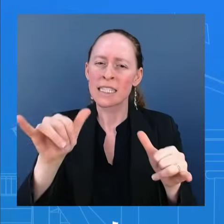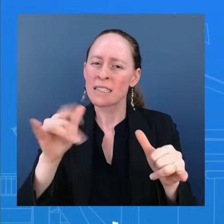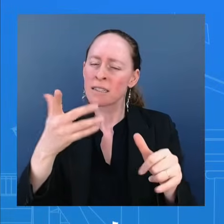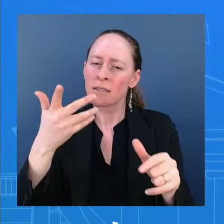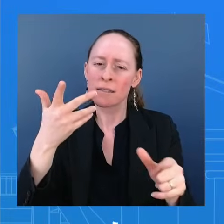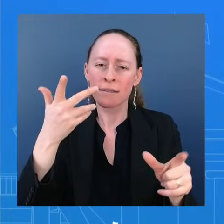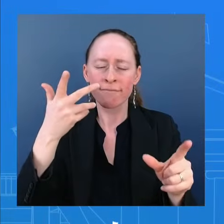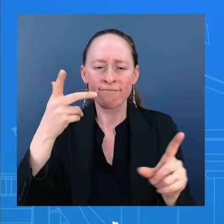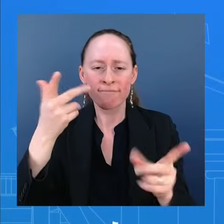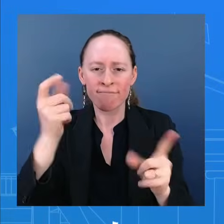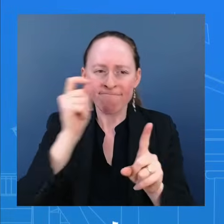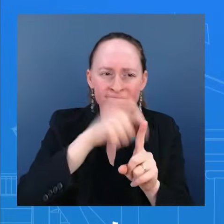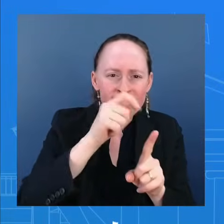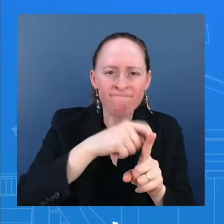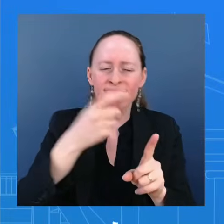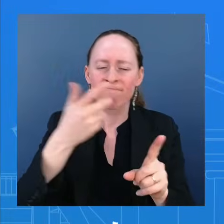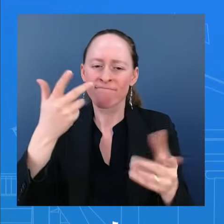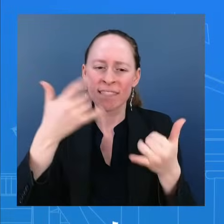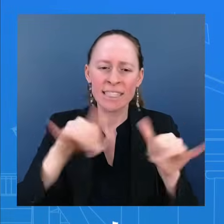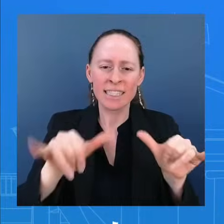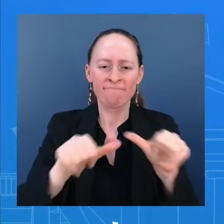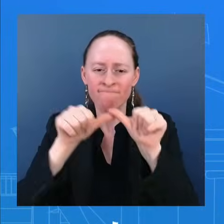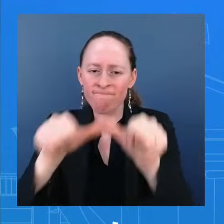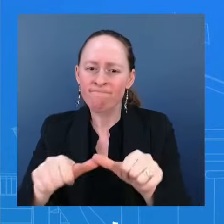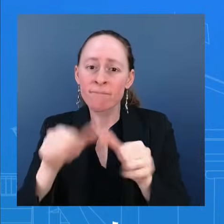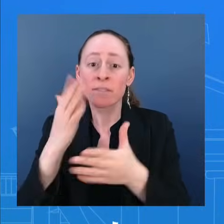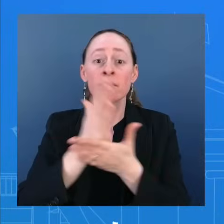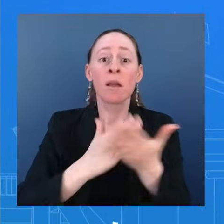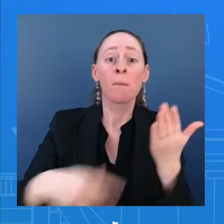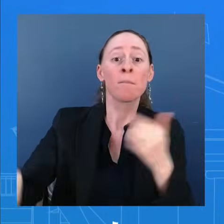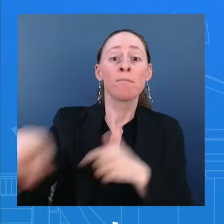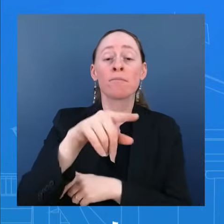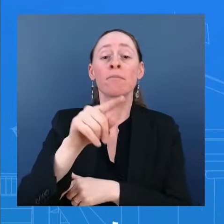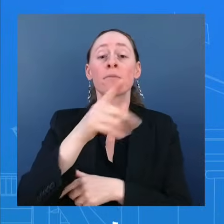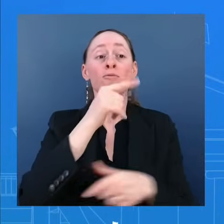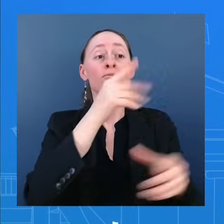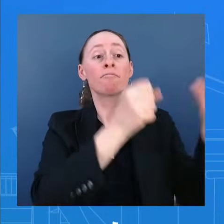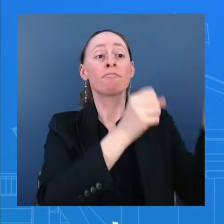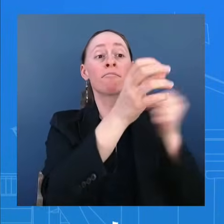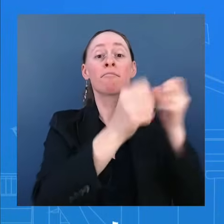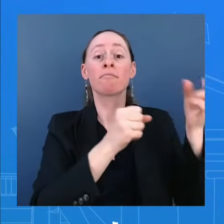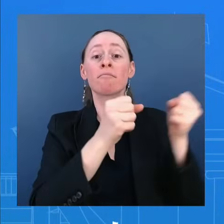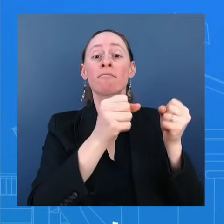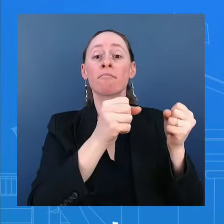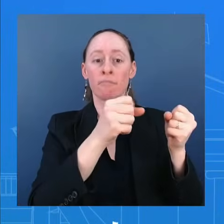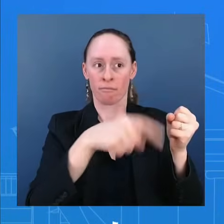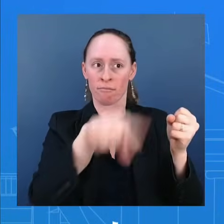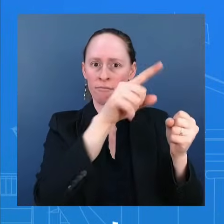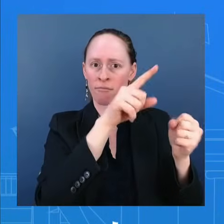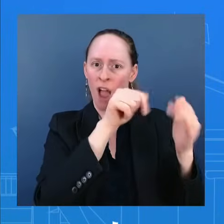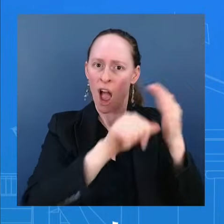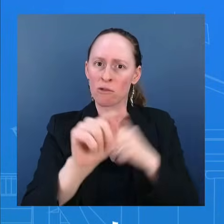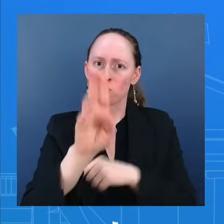that they were going to seek retribution, and there was no reason to not take them by their word. The sentencing was coming up.